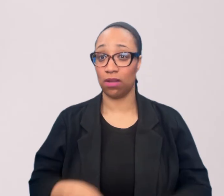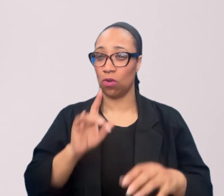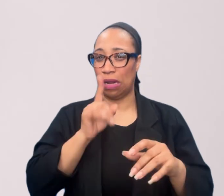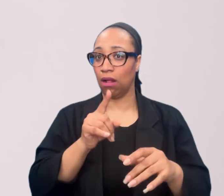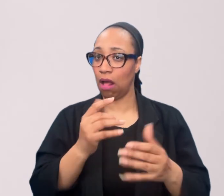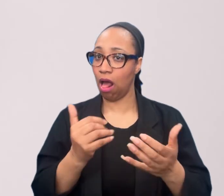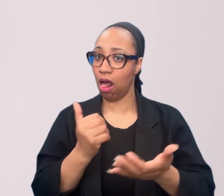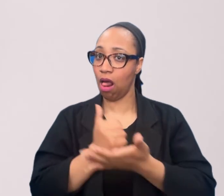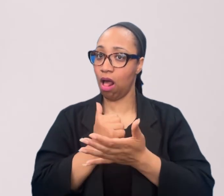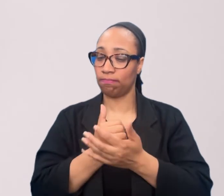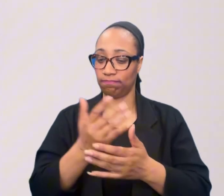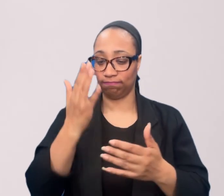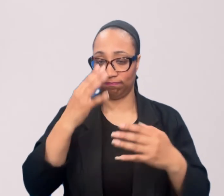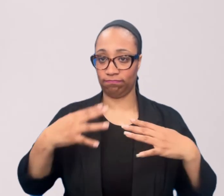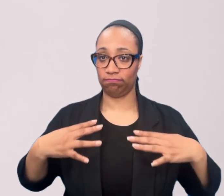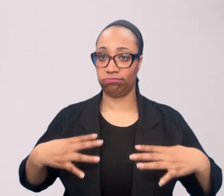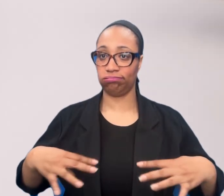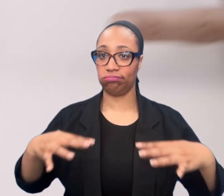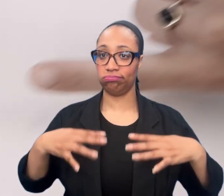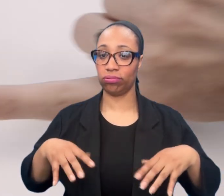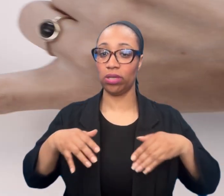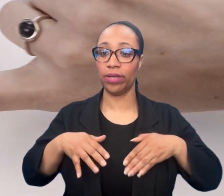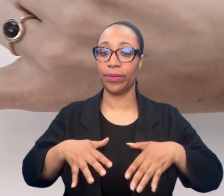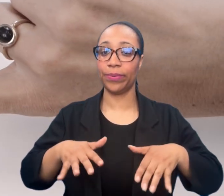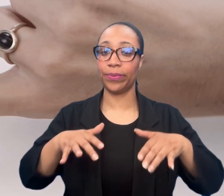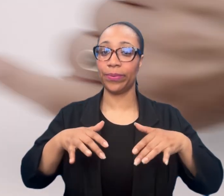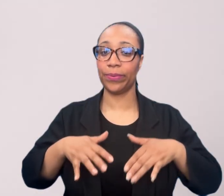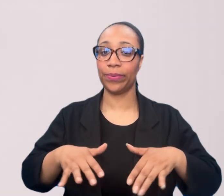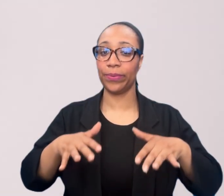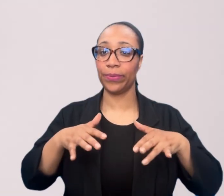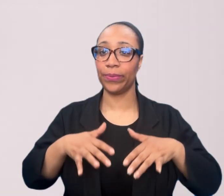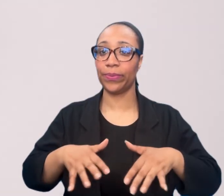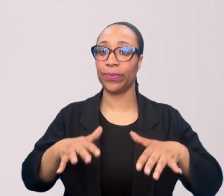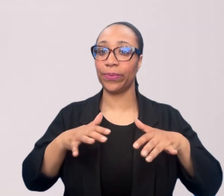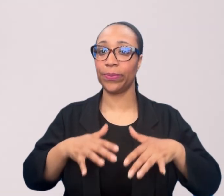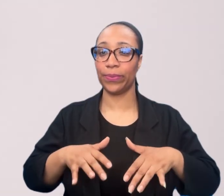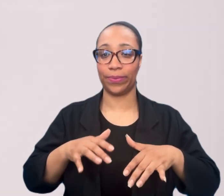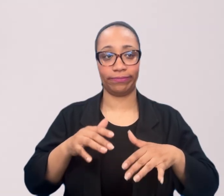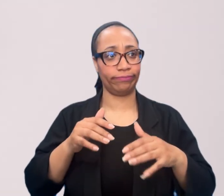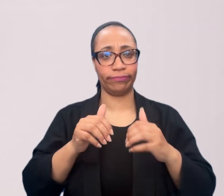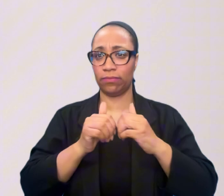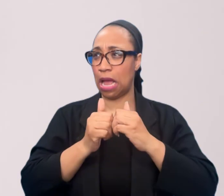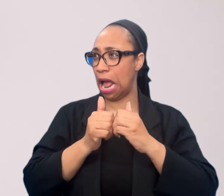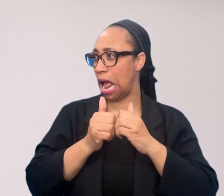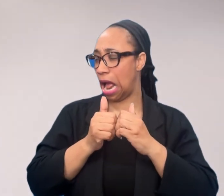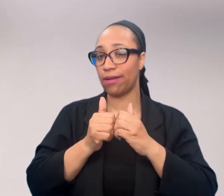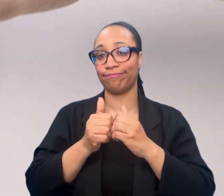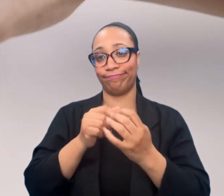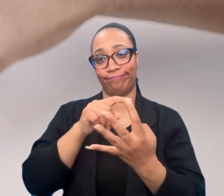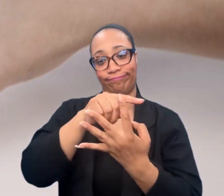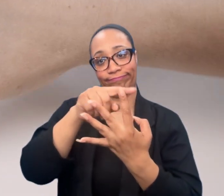start flowing and those two modes are stimulation mode which is indicated by that wavy line and then